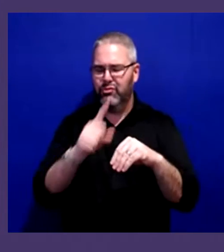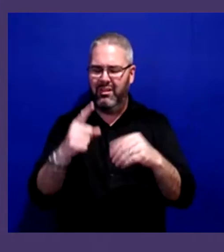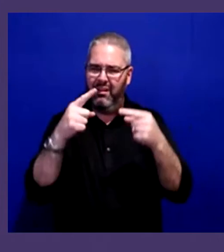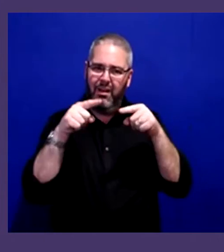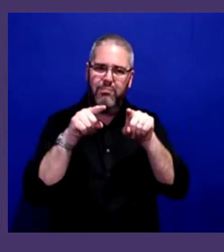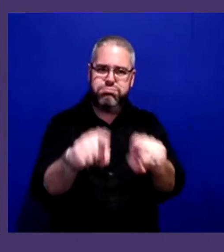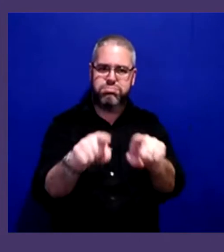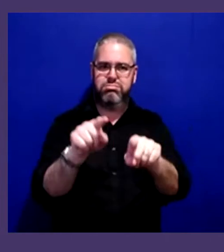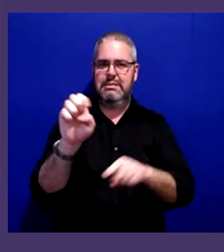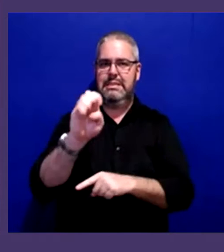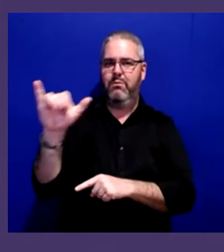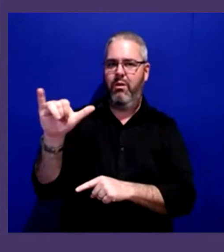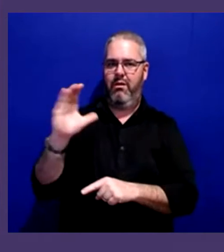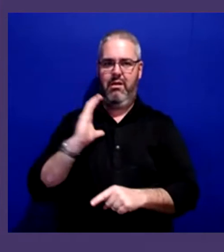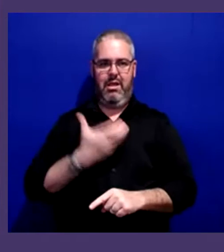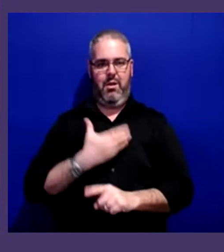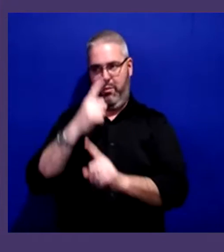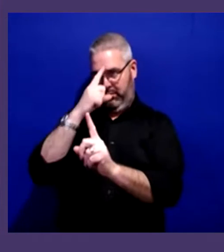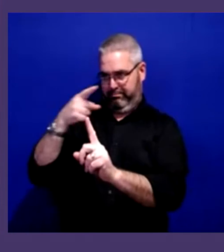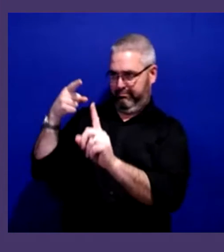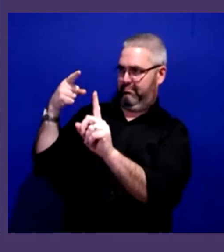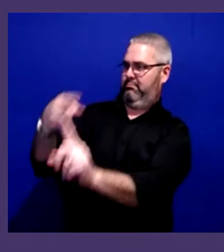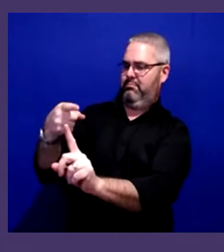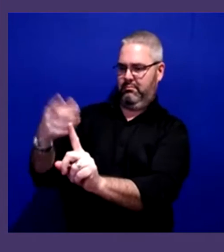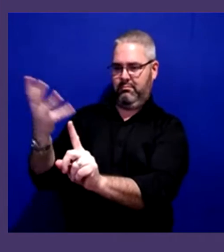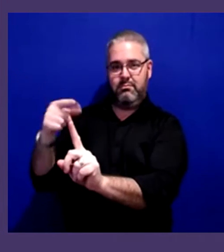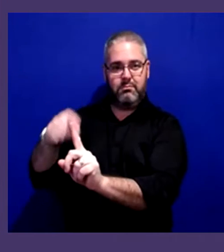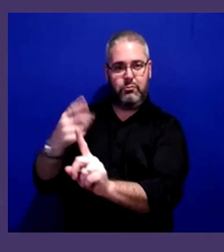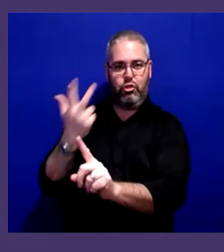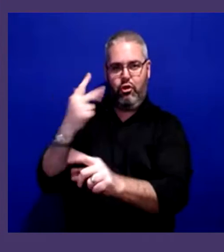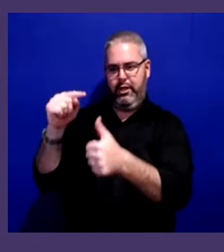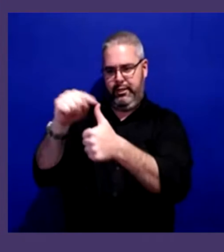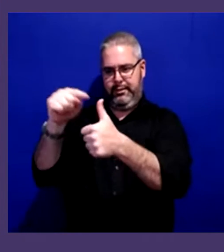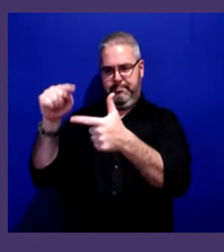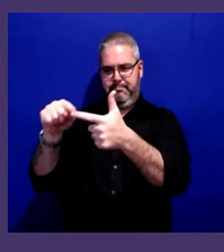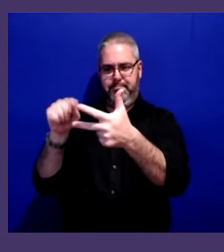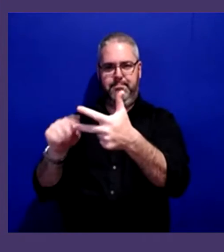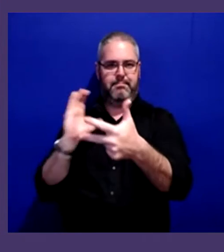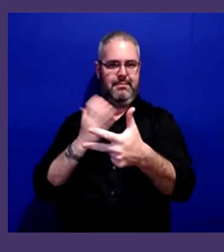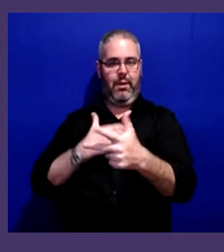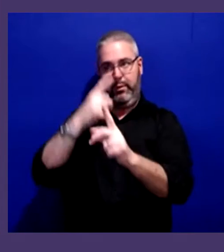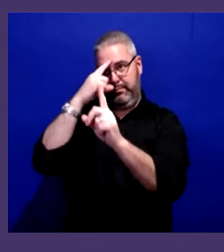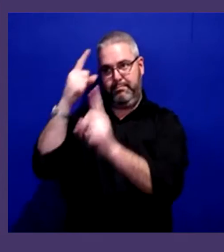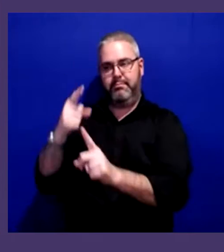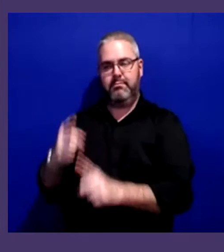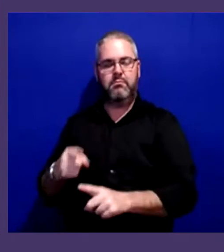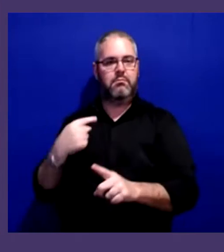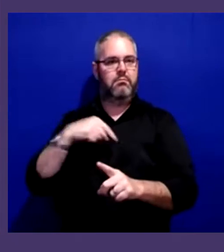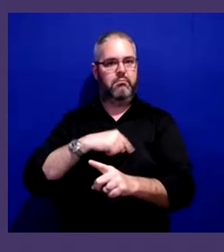point-of-view and three core principles we view of inclusive design and that's